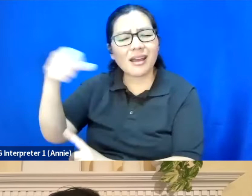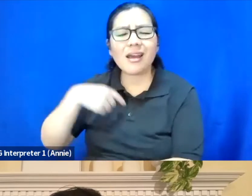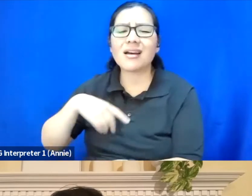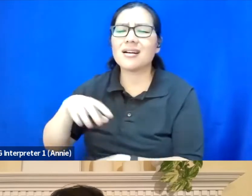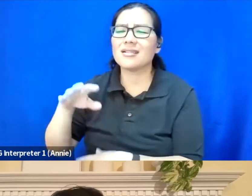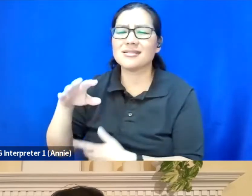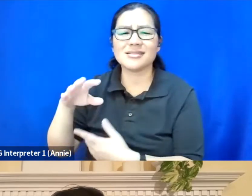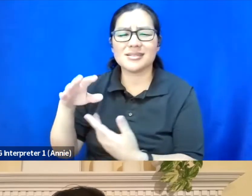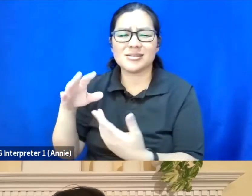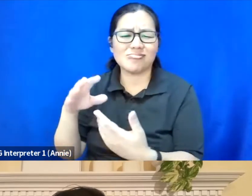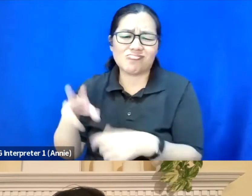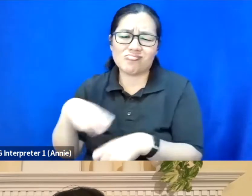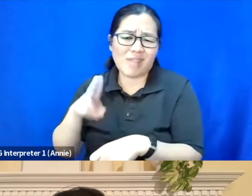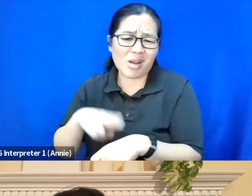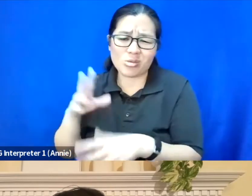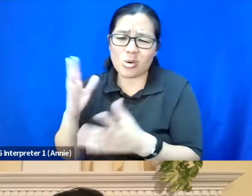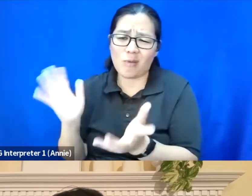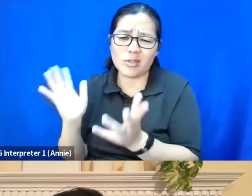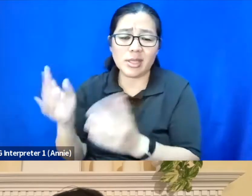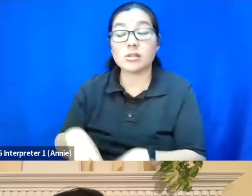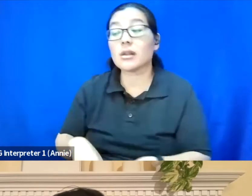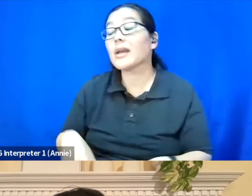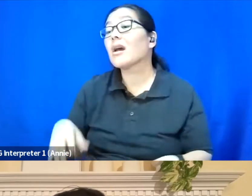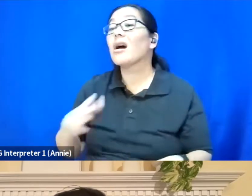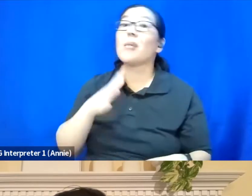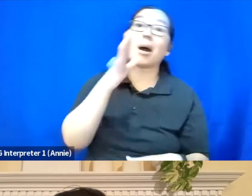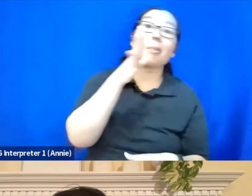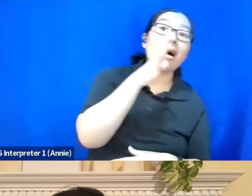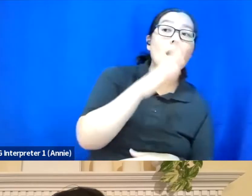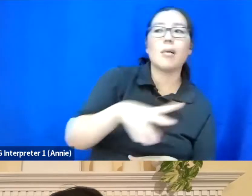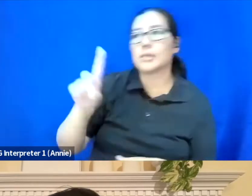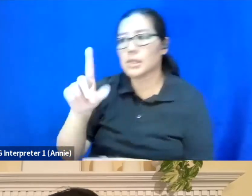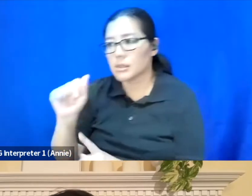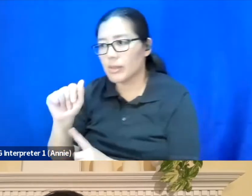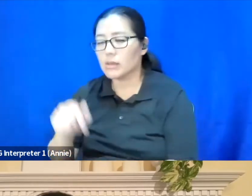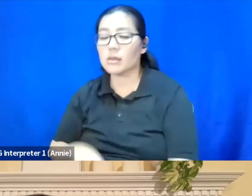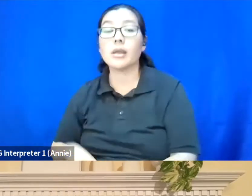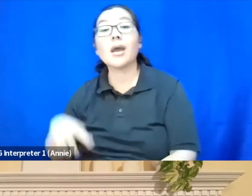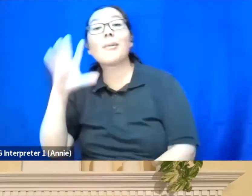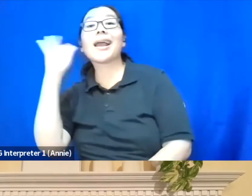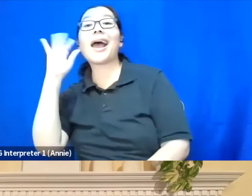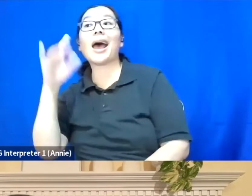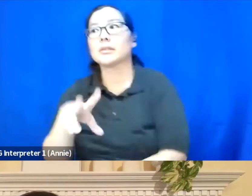both your works were so expansive and -- and really spoke to, kind of, like, the -- the --